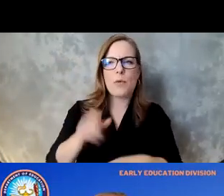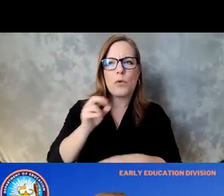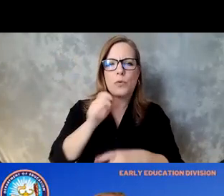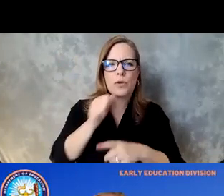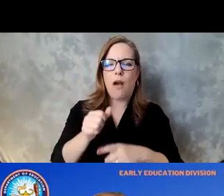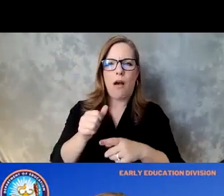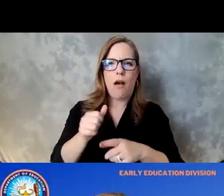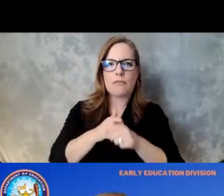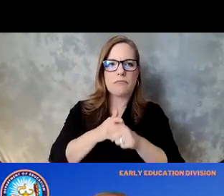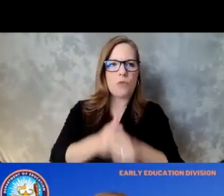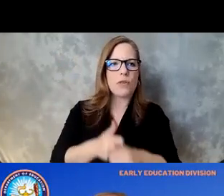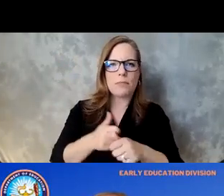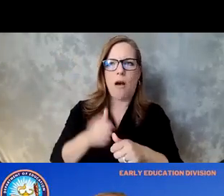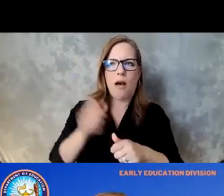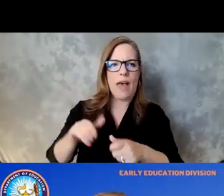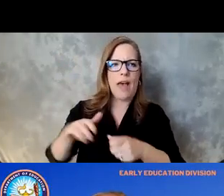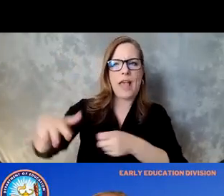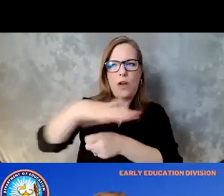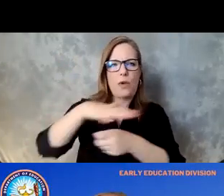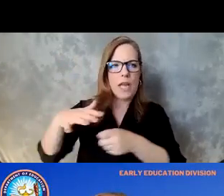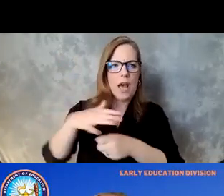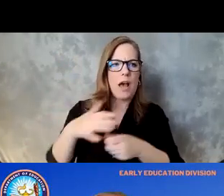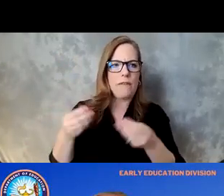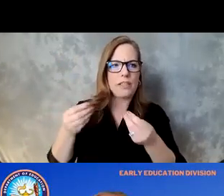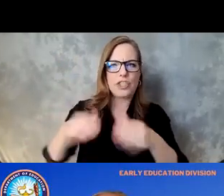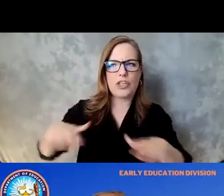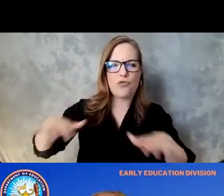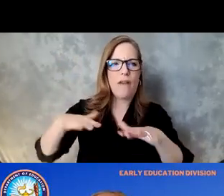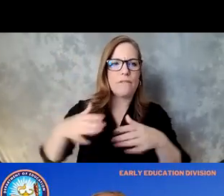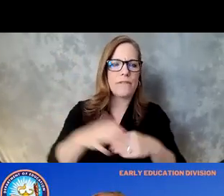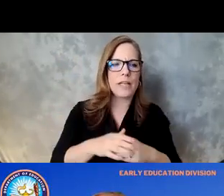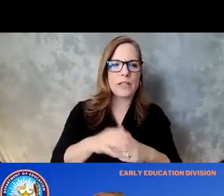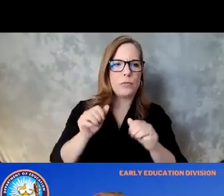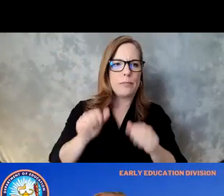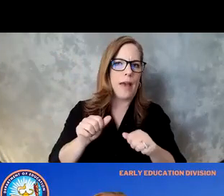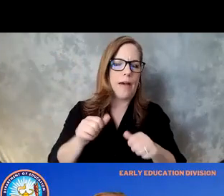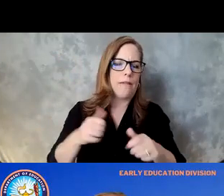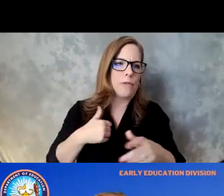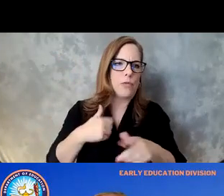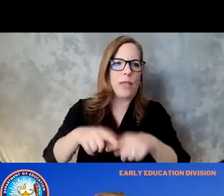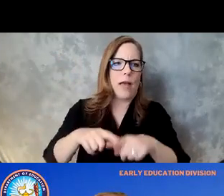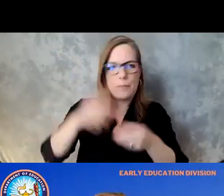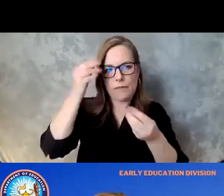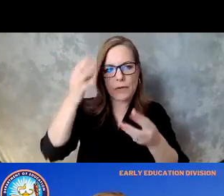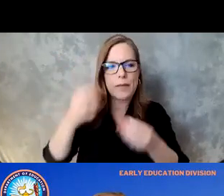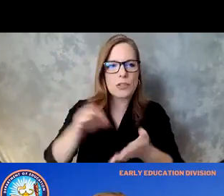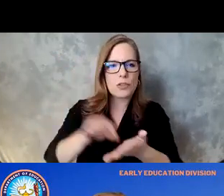are available. That would be a ZIP code cenus tabulation area. Or the LEA had zero TK enrollment